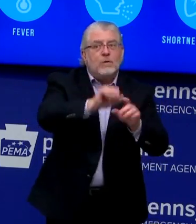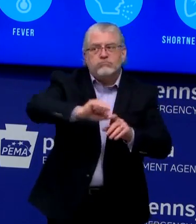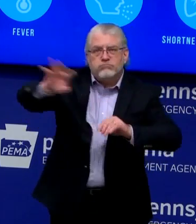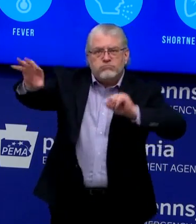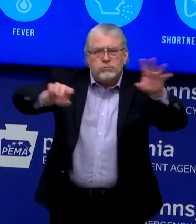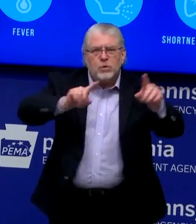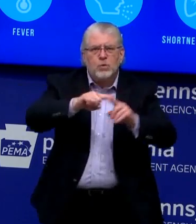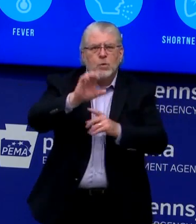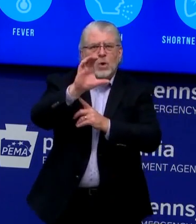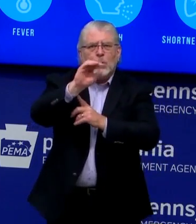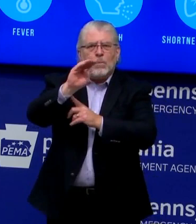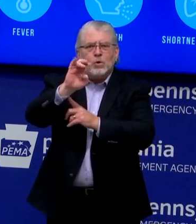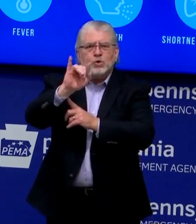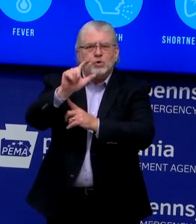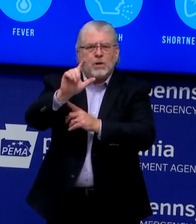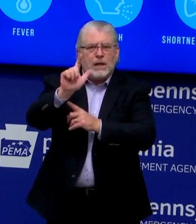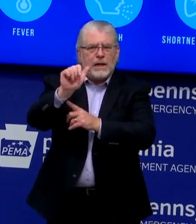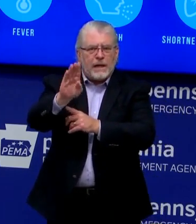OUR STATE LABORATORY AND COMMERCIAL LABORATORIES.